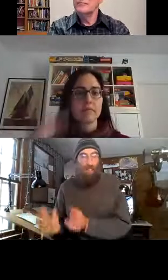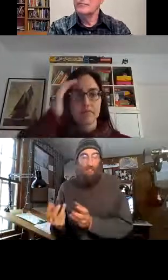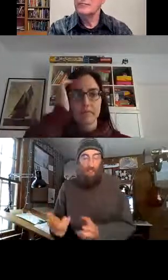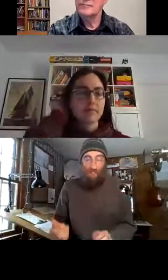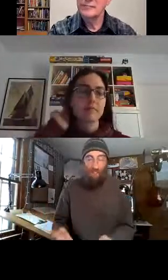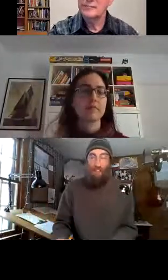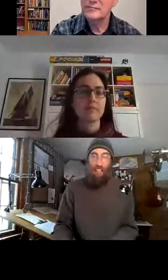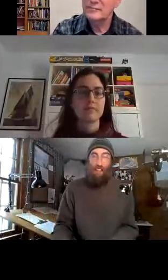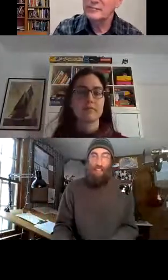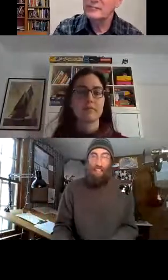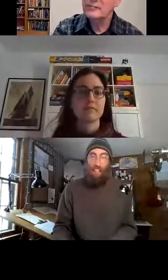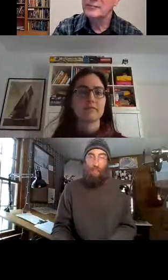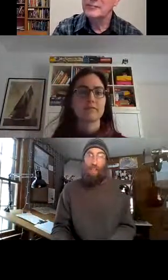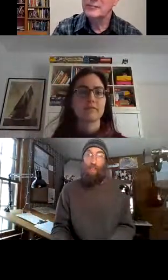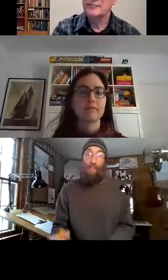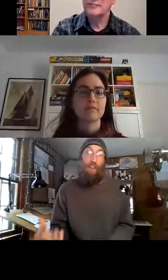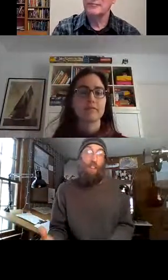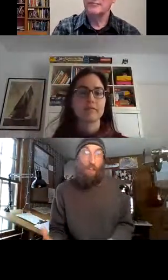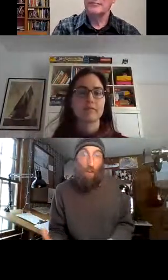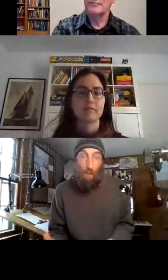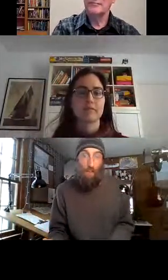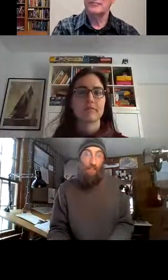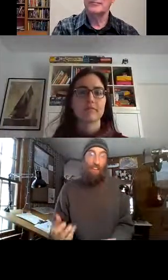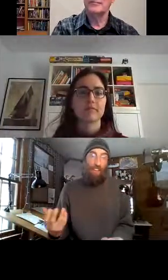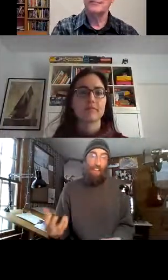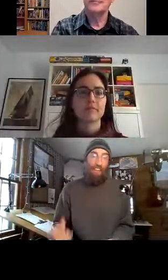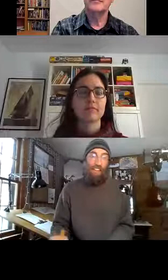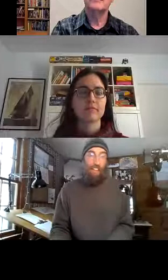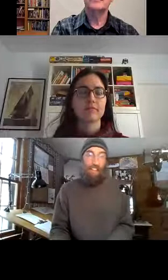see if it feels like it agrees with other stories, right, like it uh,